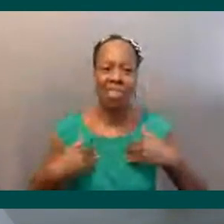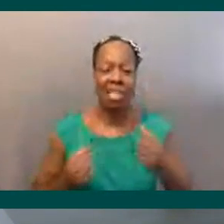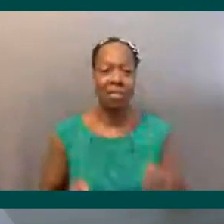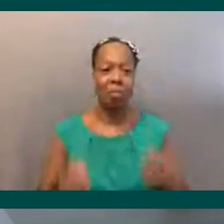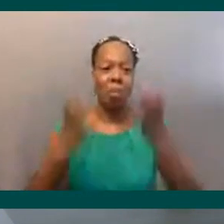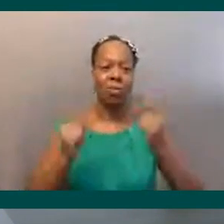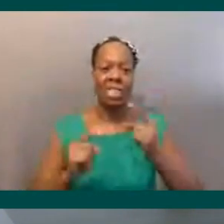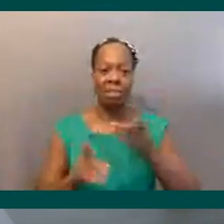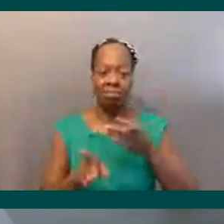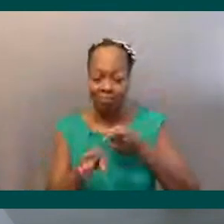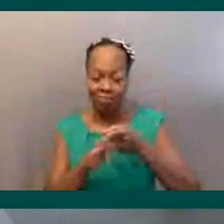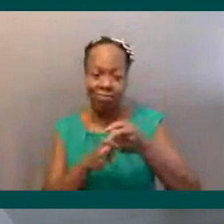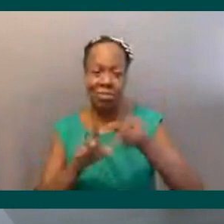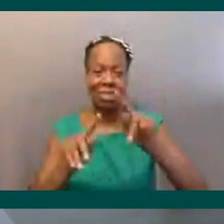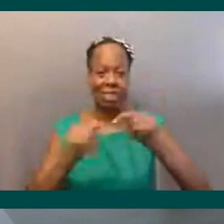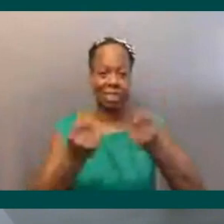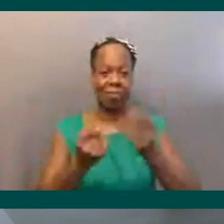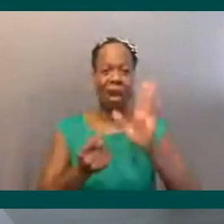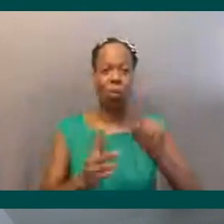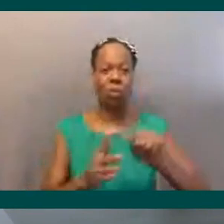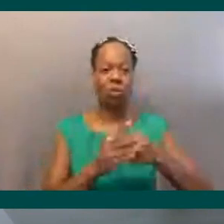And so I'll start with you, Dr. Carmel,